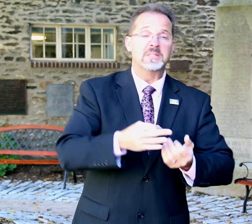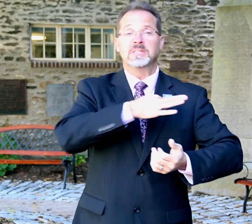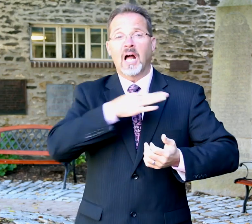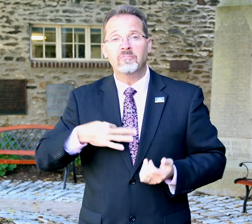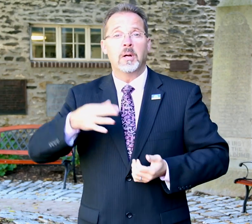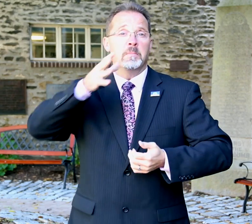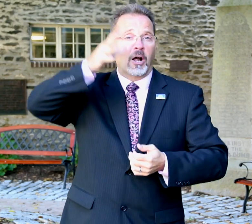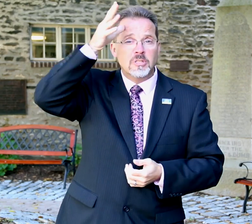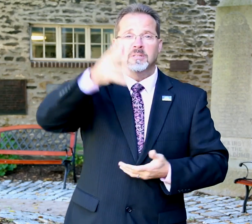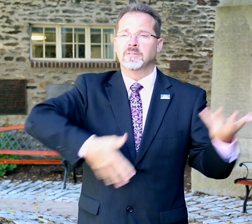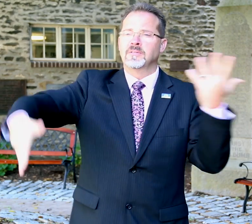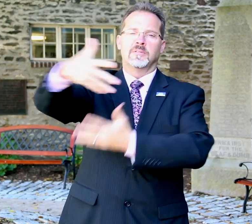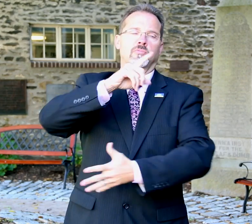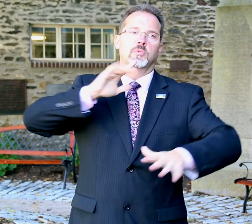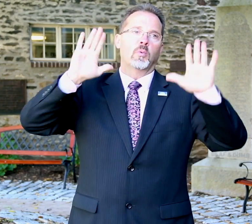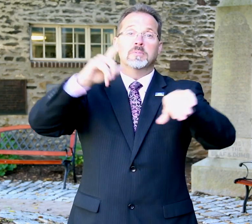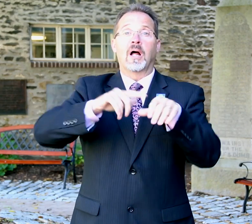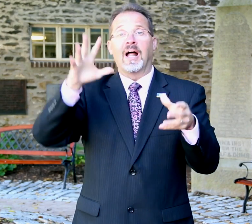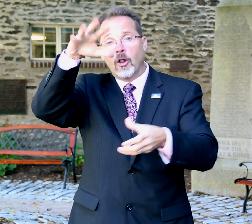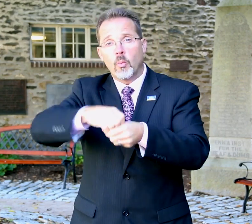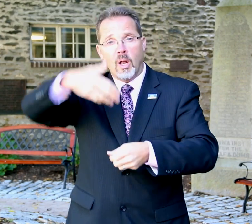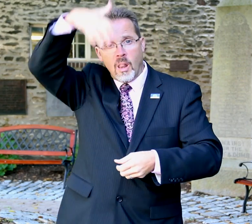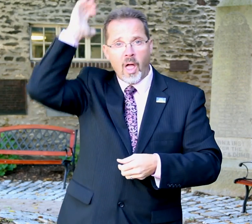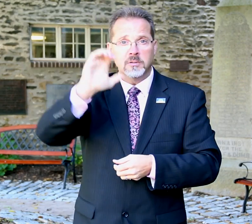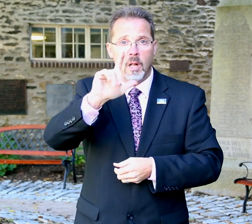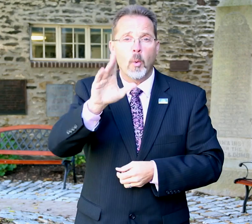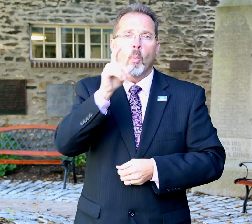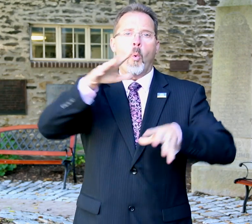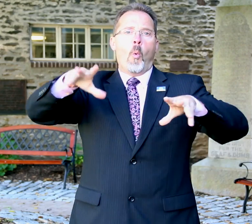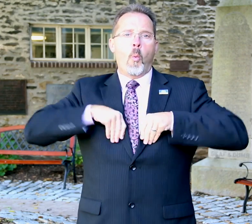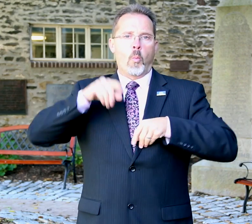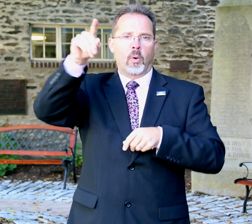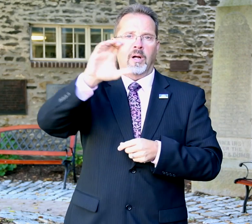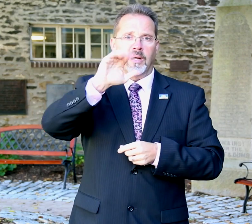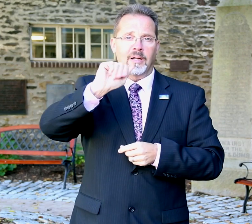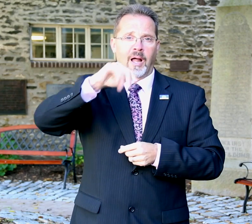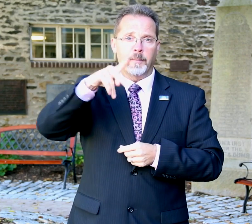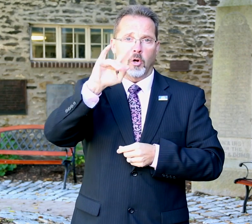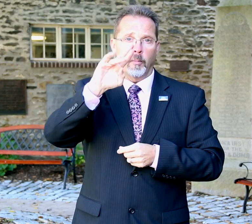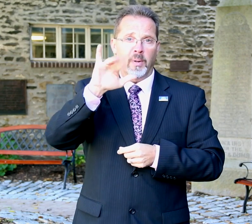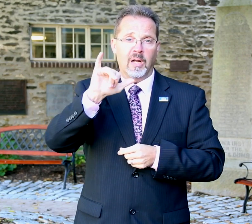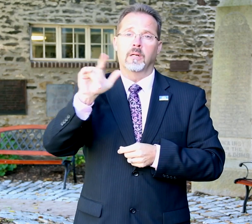Families, staff, parents - socializing. It was great and included the Lions Club who now own Camp Kirby.